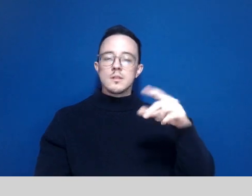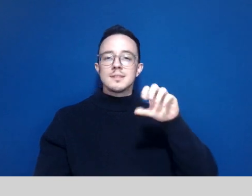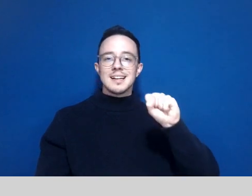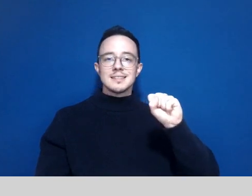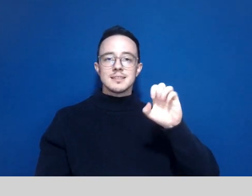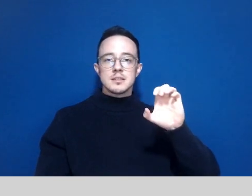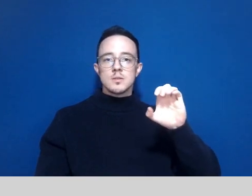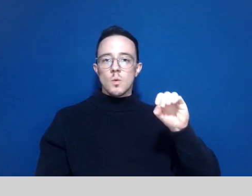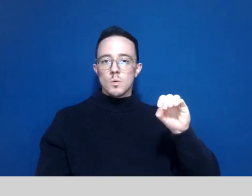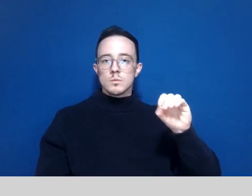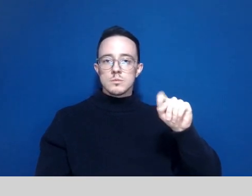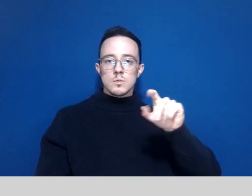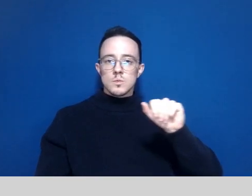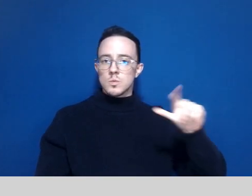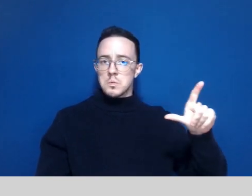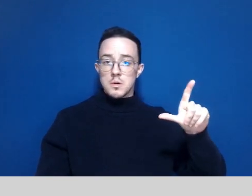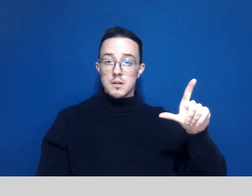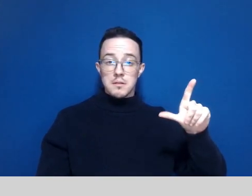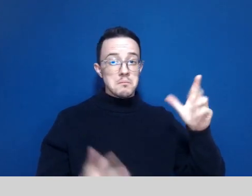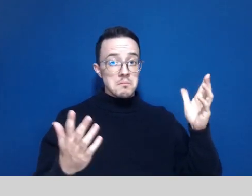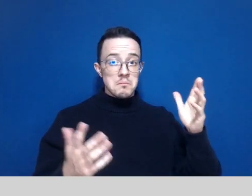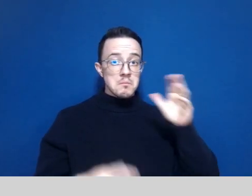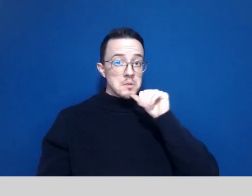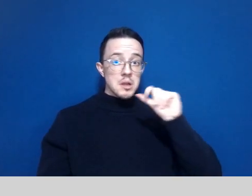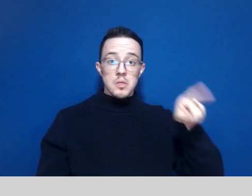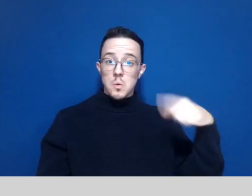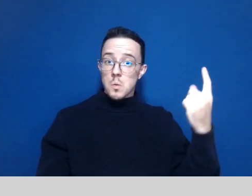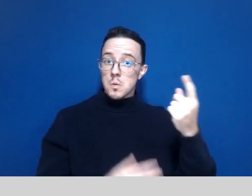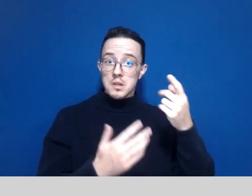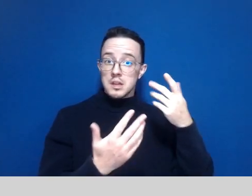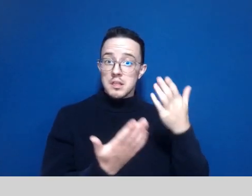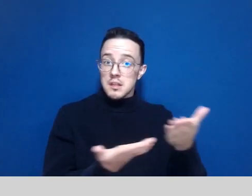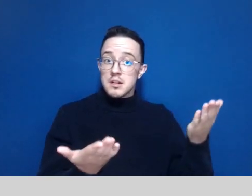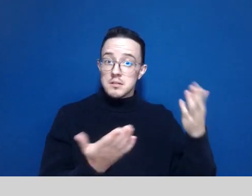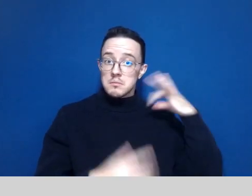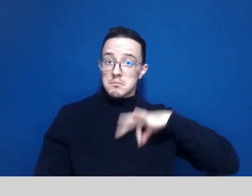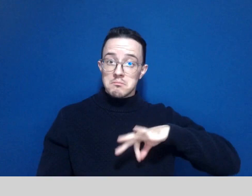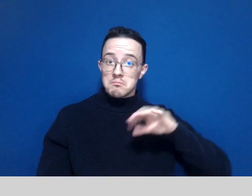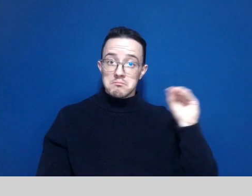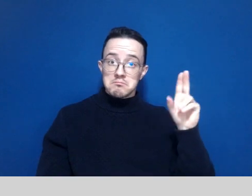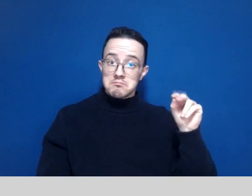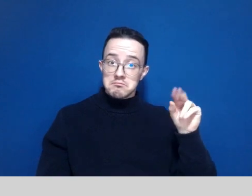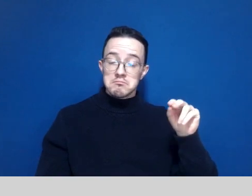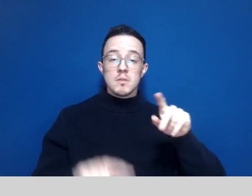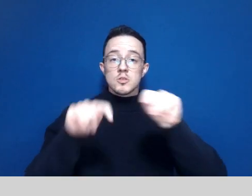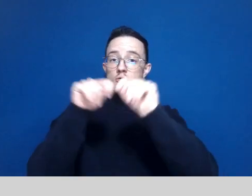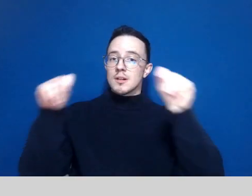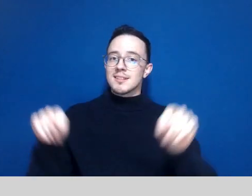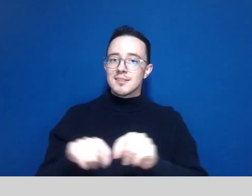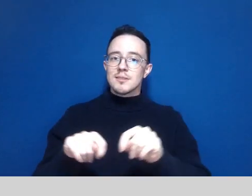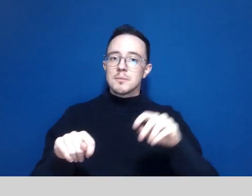In fact, you can use transcriptions for a lot of different things.